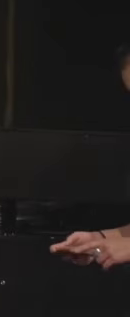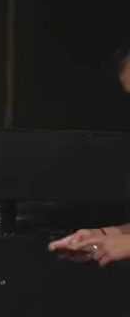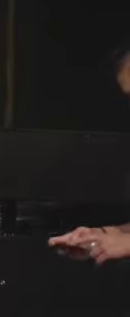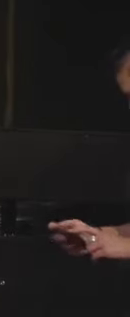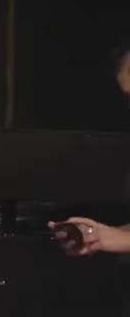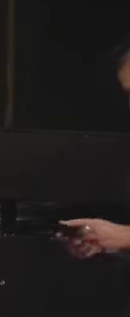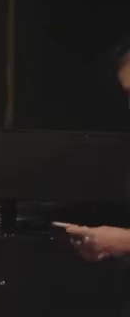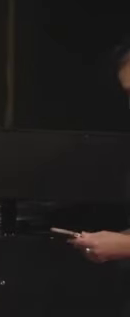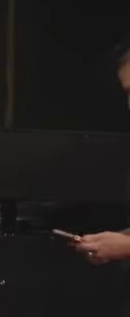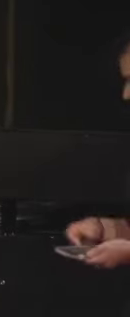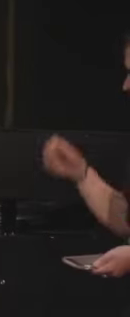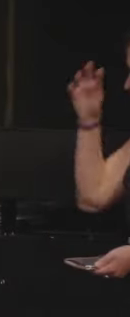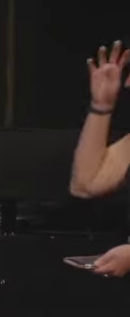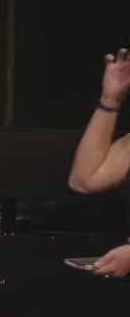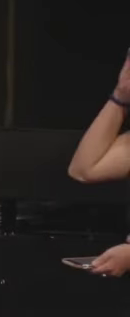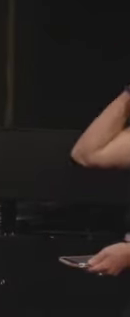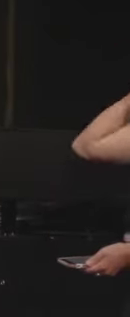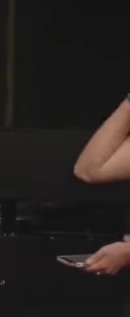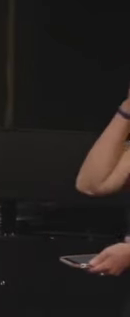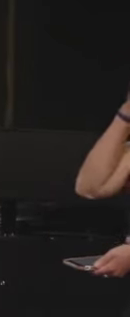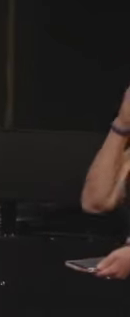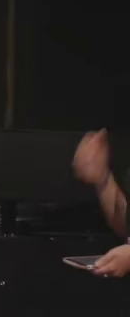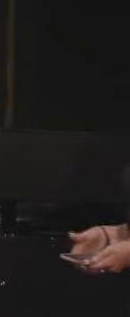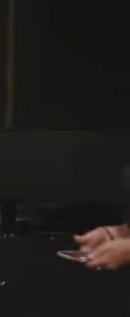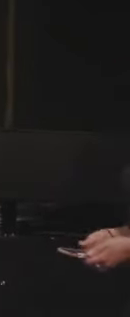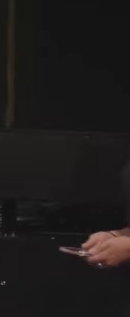I personally like to color my characters' names.